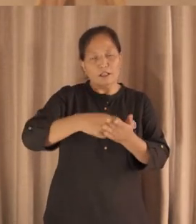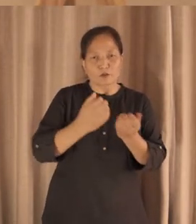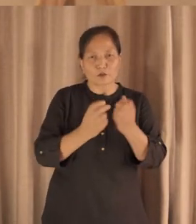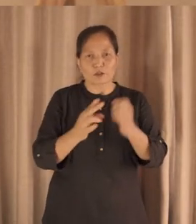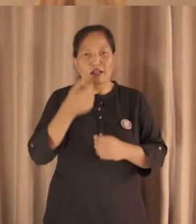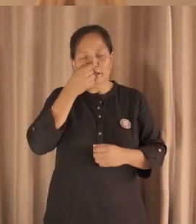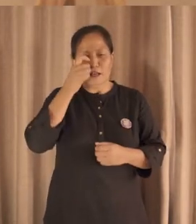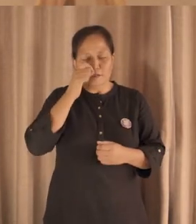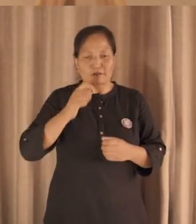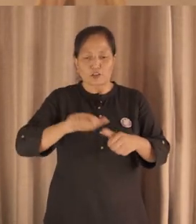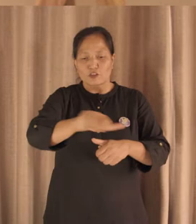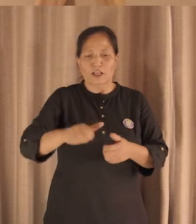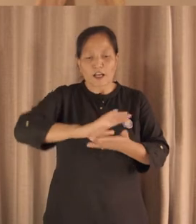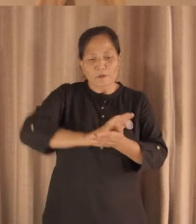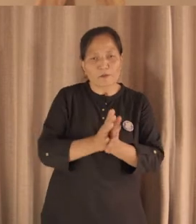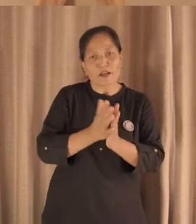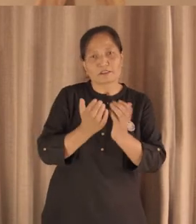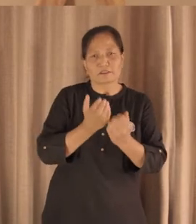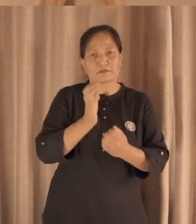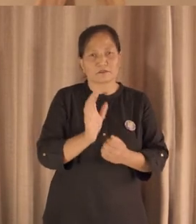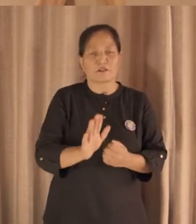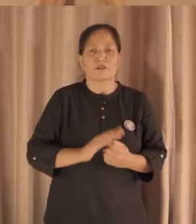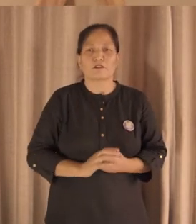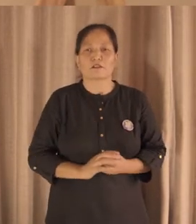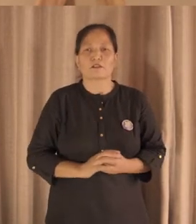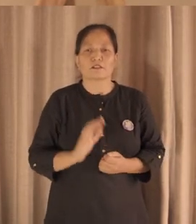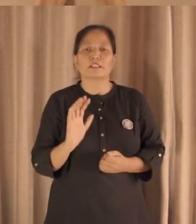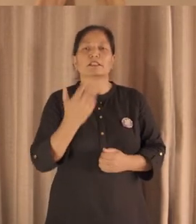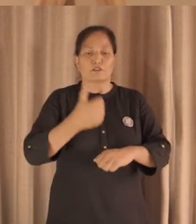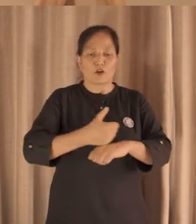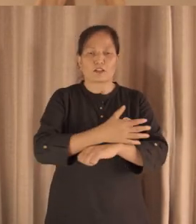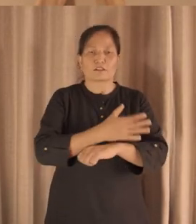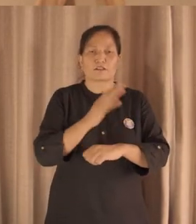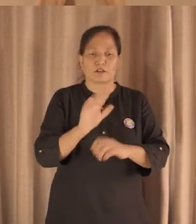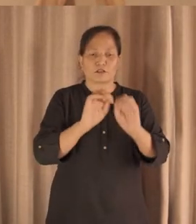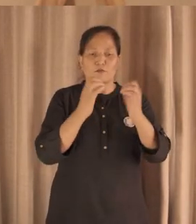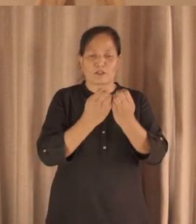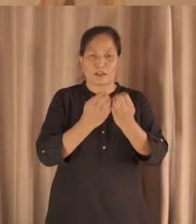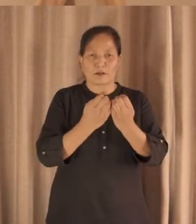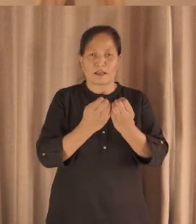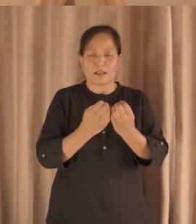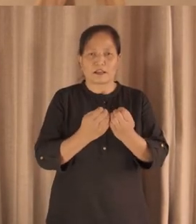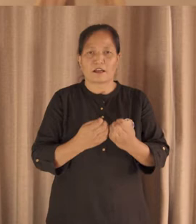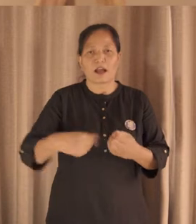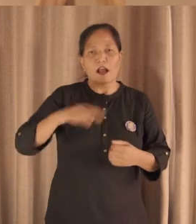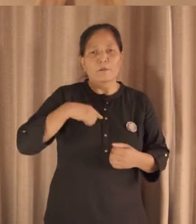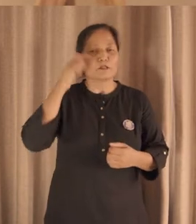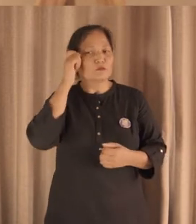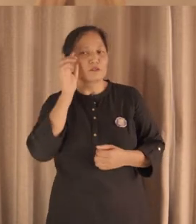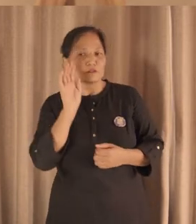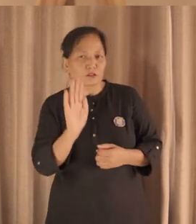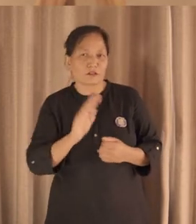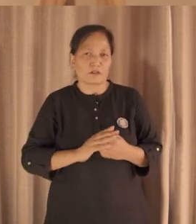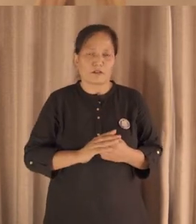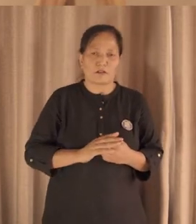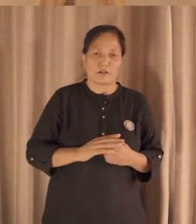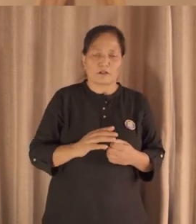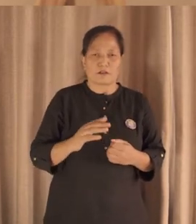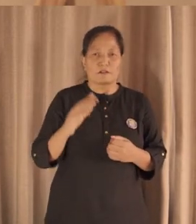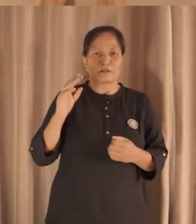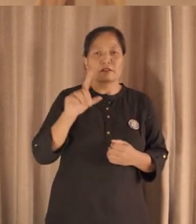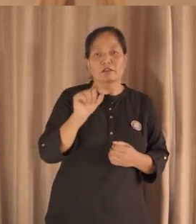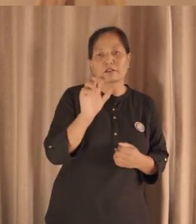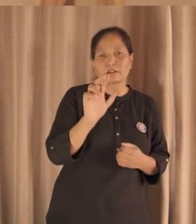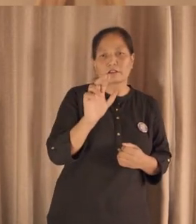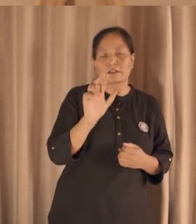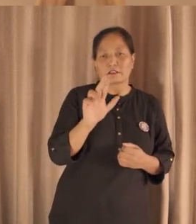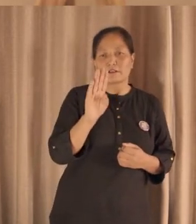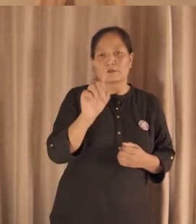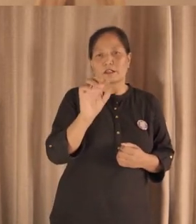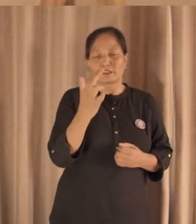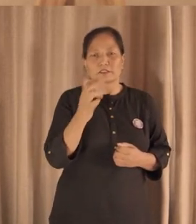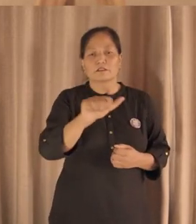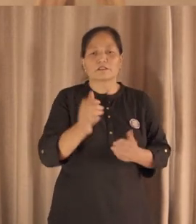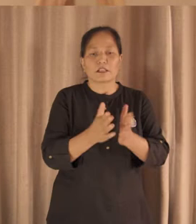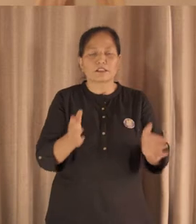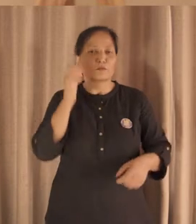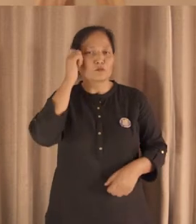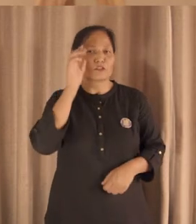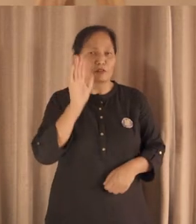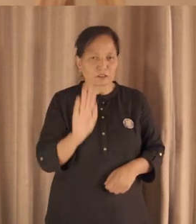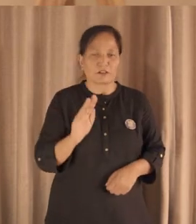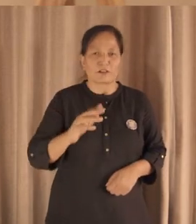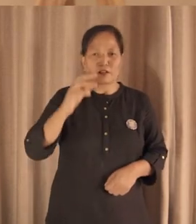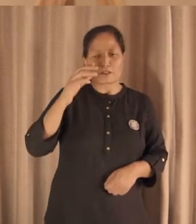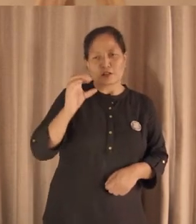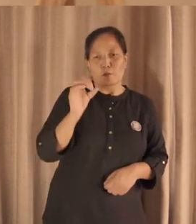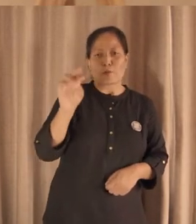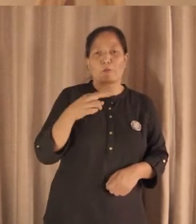time and again in the society, to mitigate violence and dissatisfaction. For Nepal to